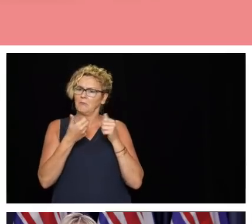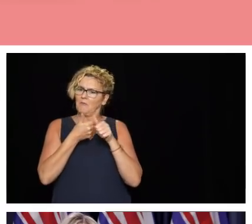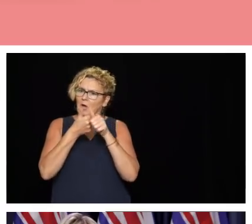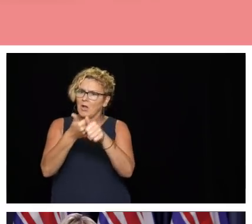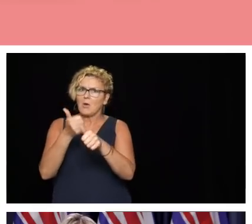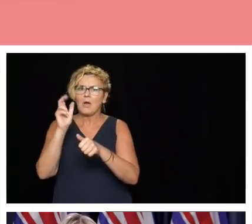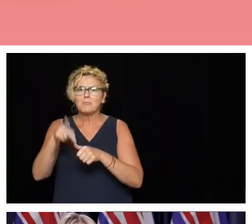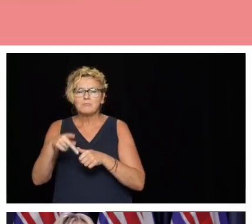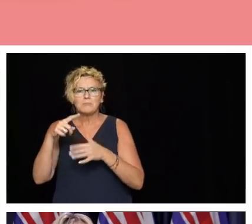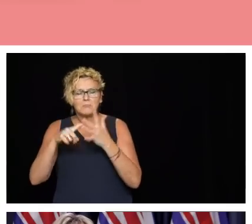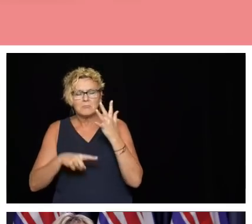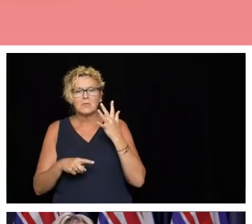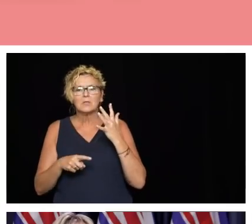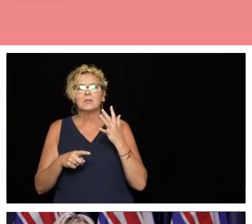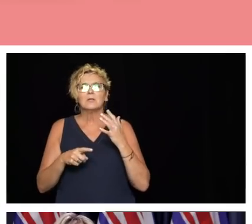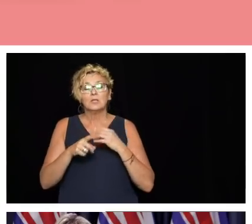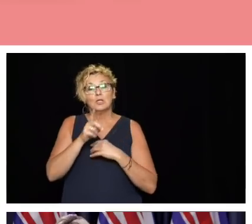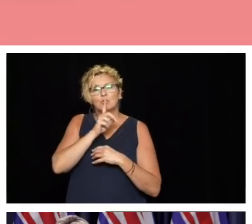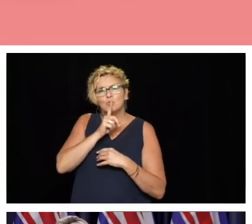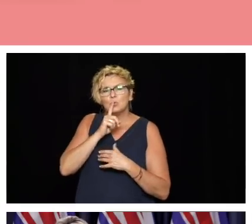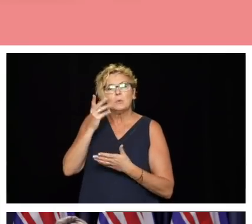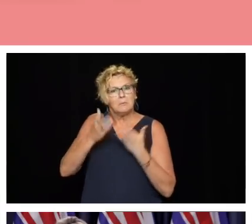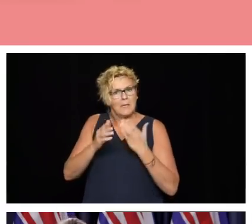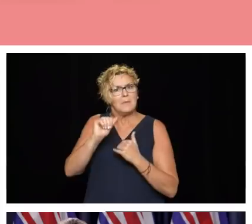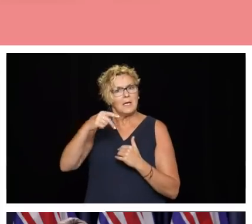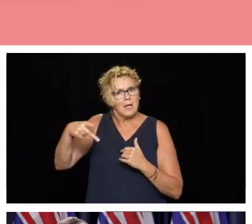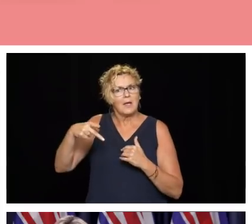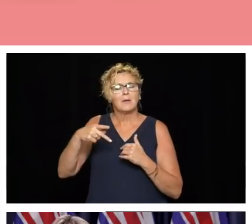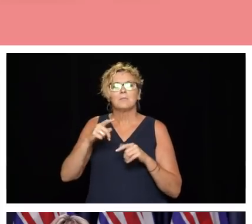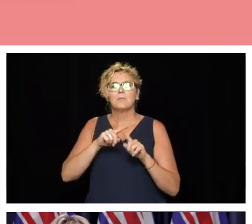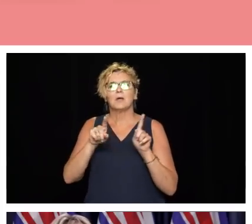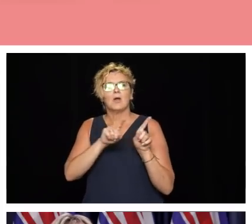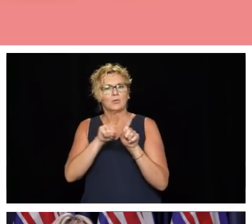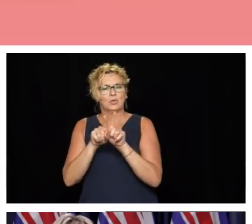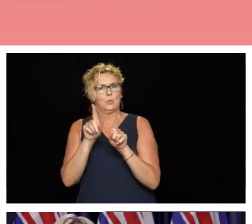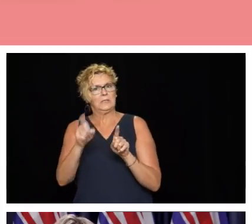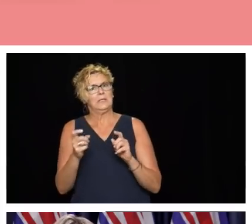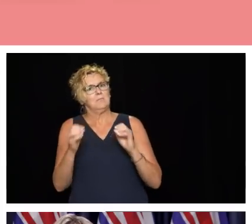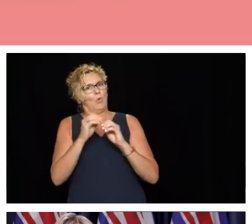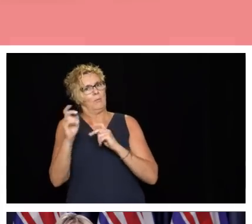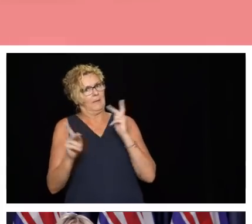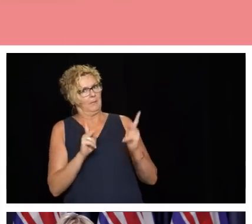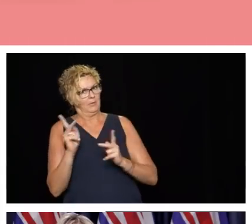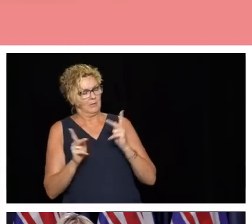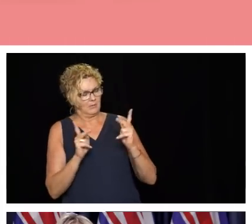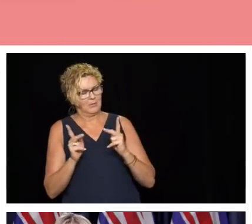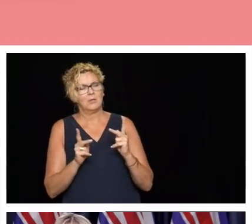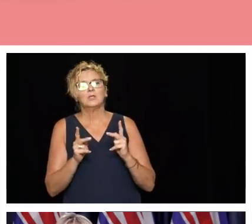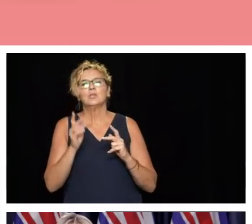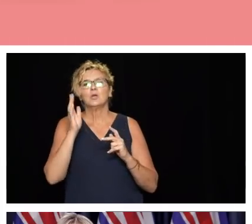can have things like they can help us with that beret now the important functions are being done by real people understand the issues